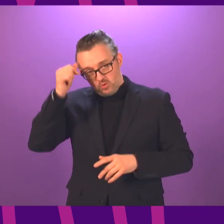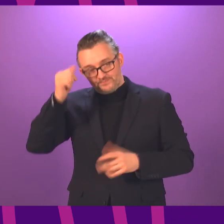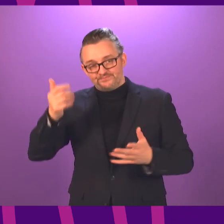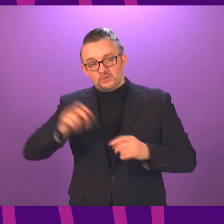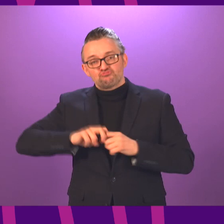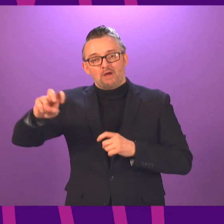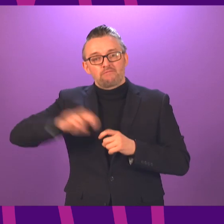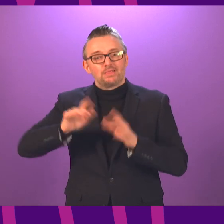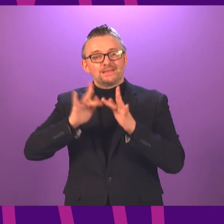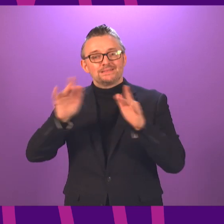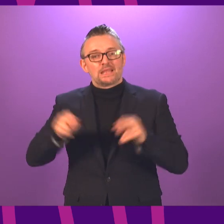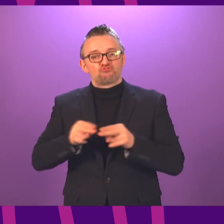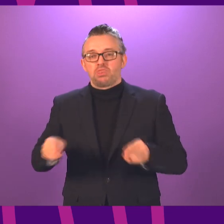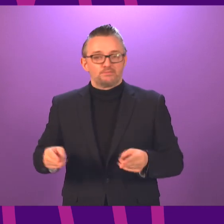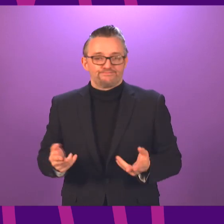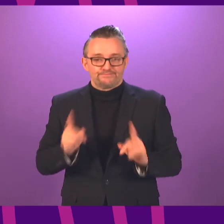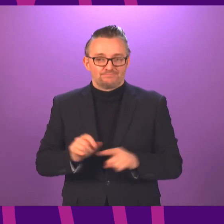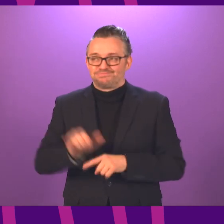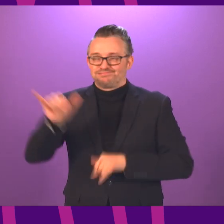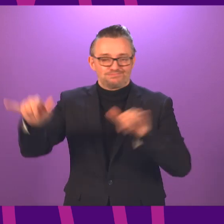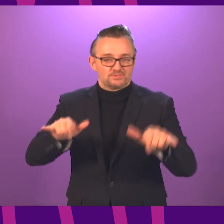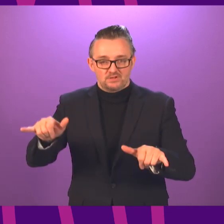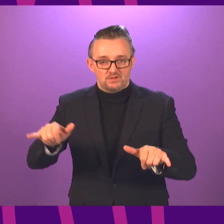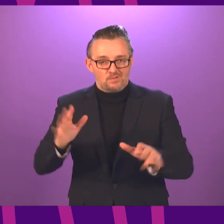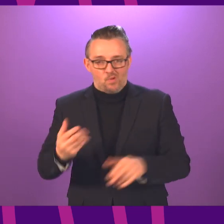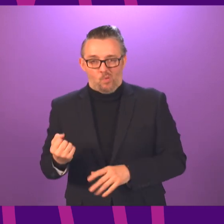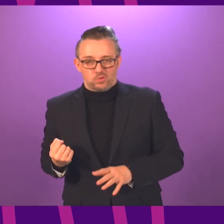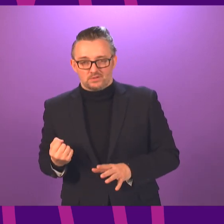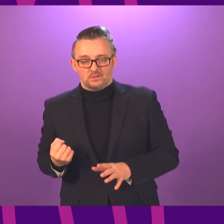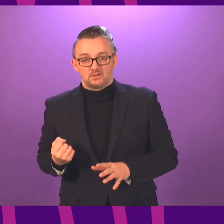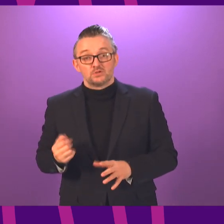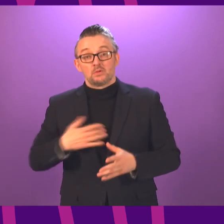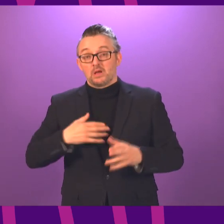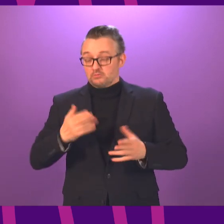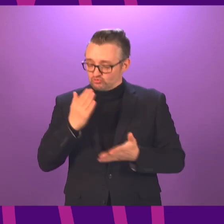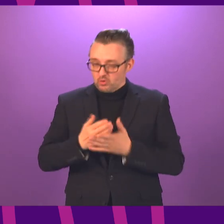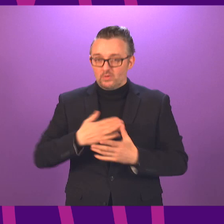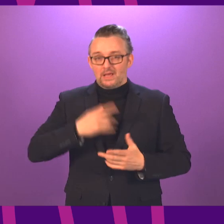travel—but, if we do so, I am very optimistic that we can make good progress in returning